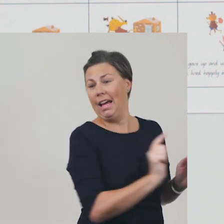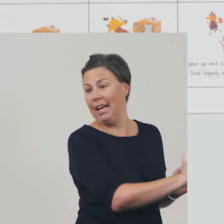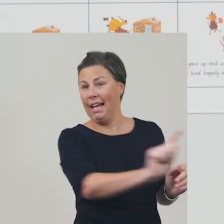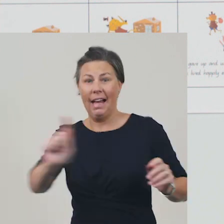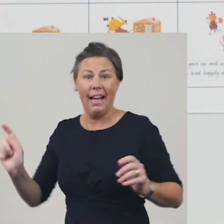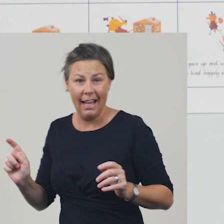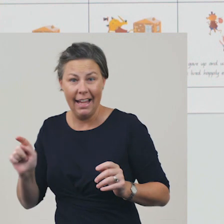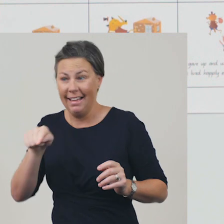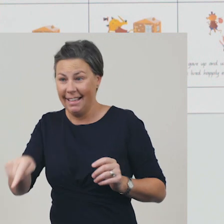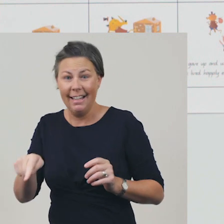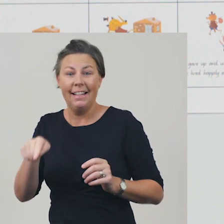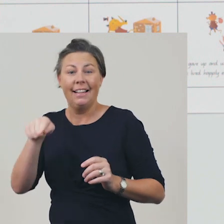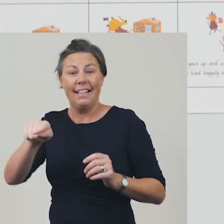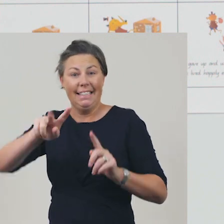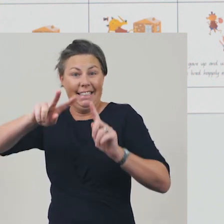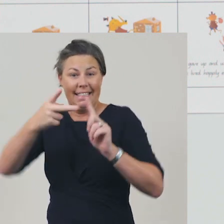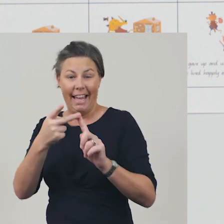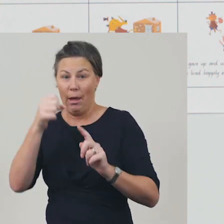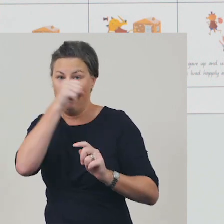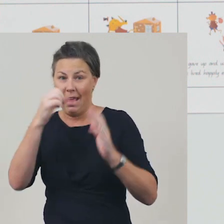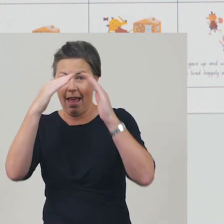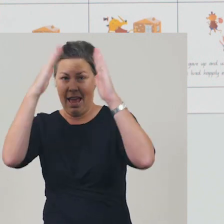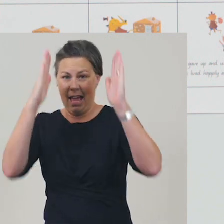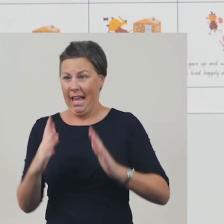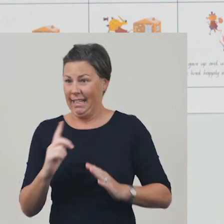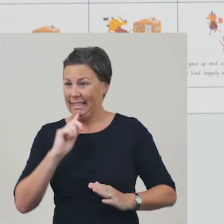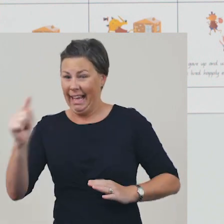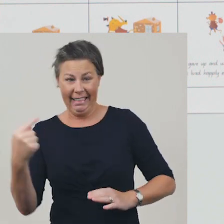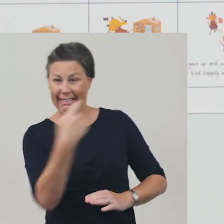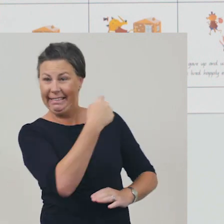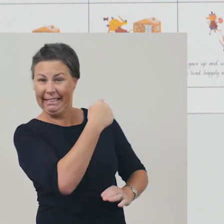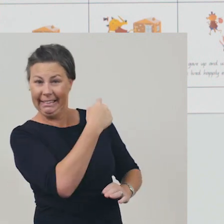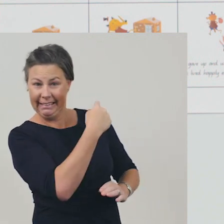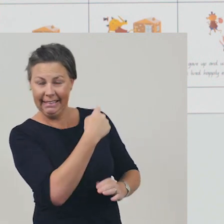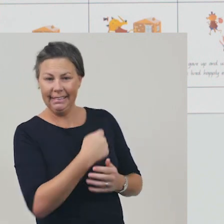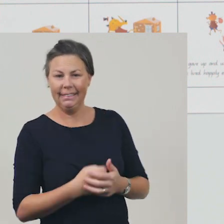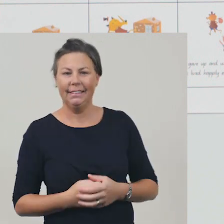The wolf followed her and thought that the two little pigs would be a wonderful dinner.